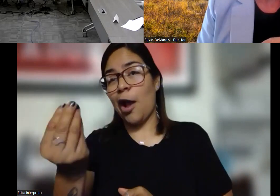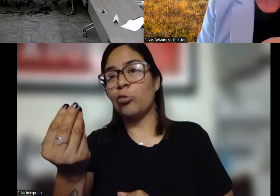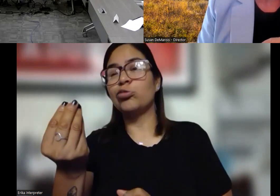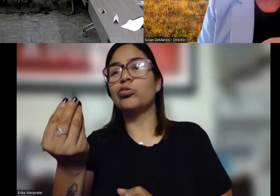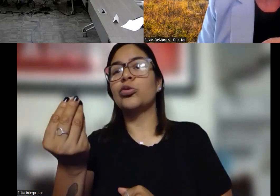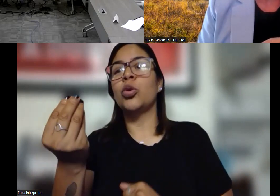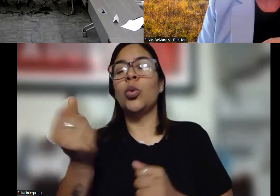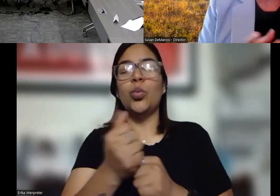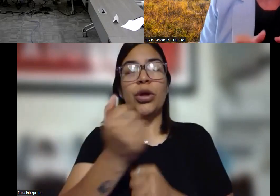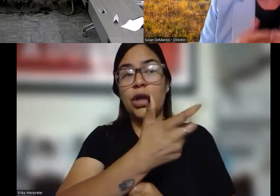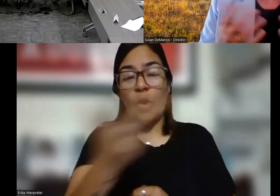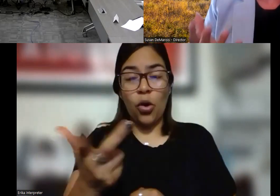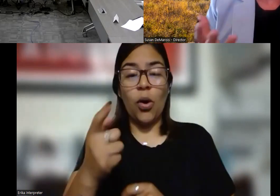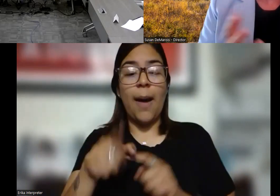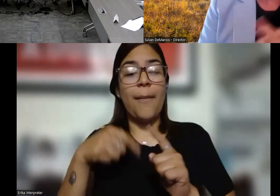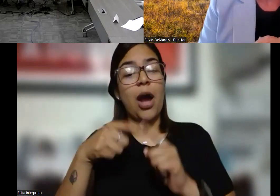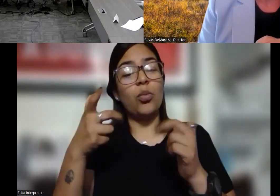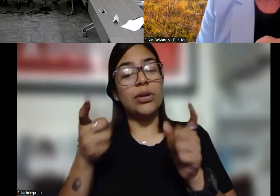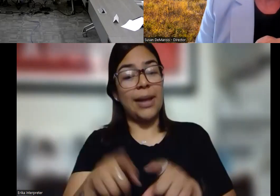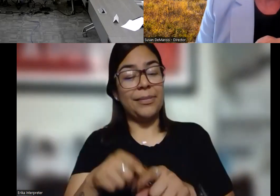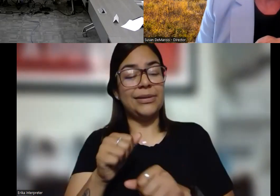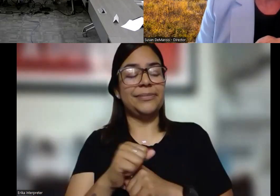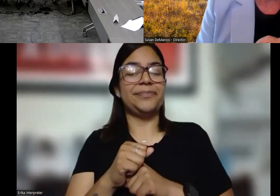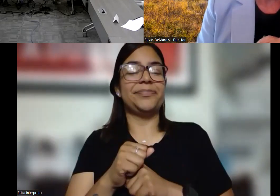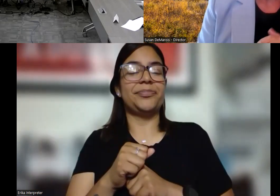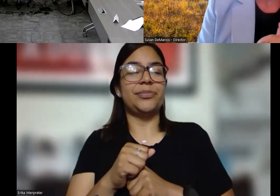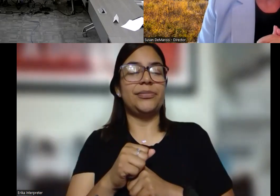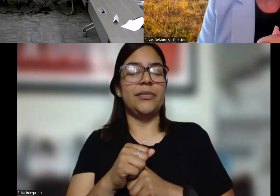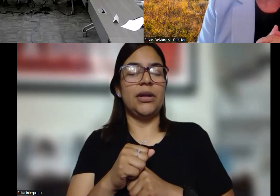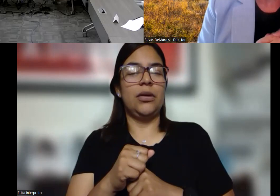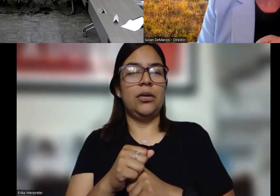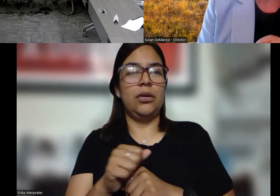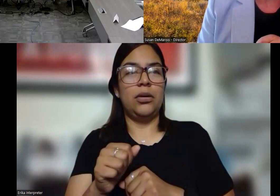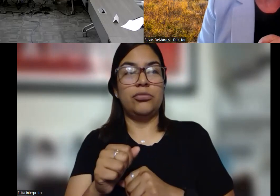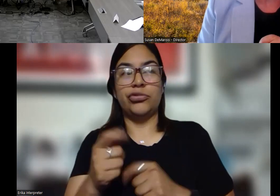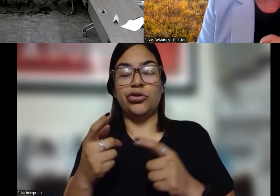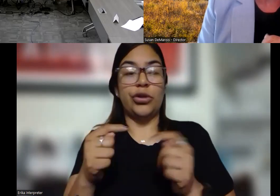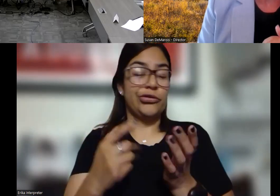of the steering committee and then to embark on you know any policy change budget changes